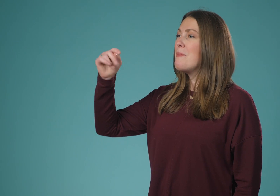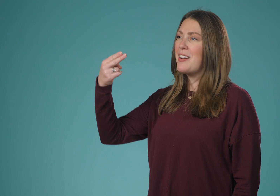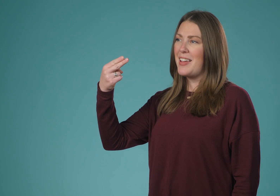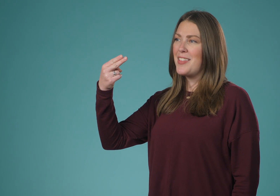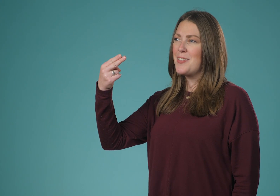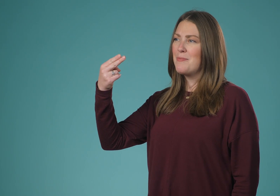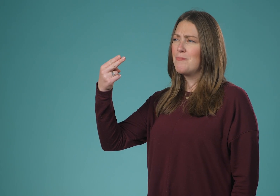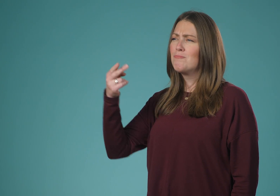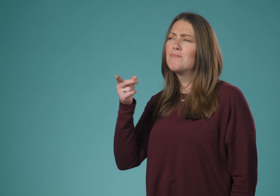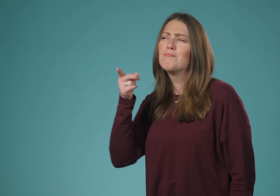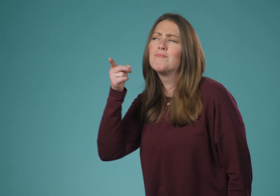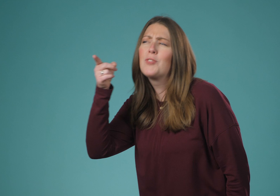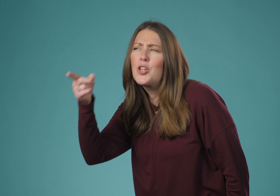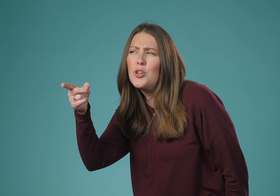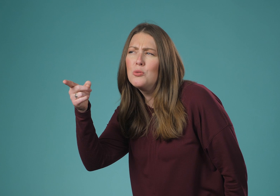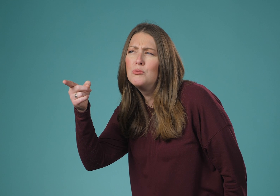Meredith, you?'